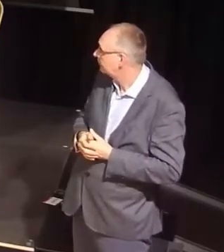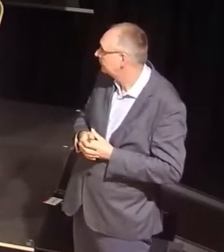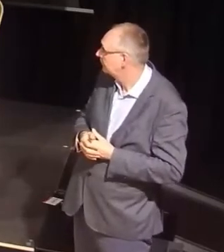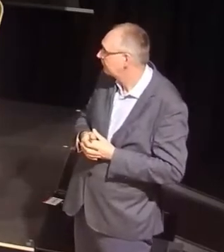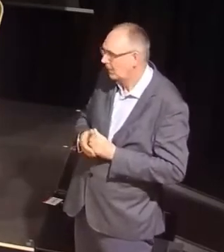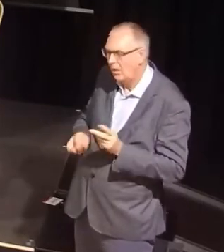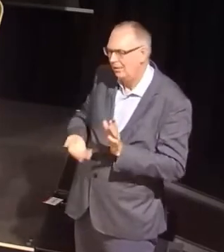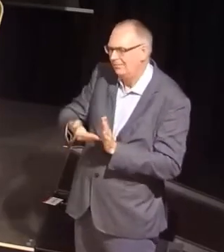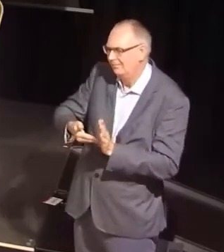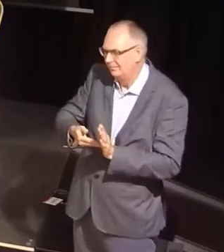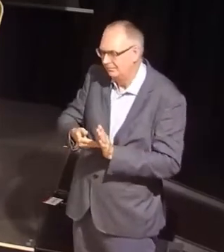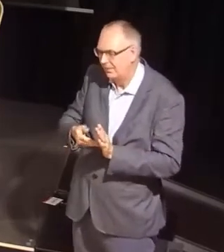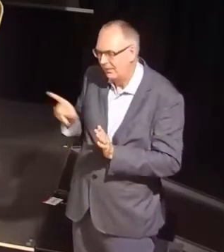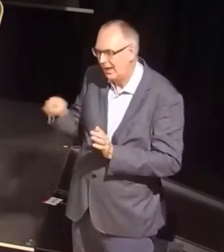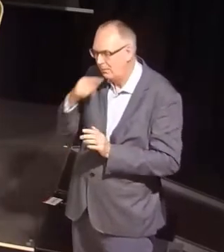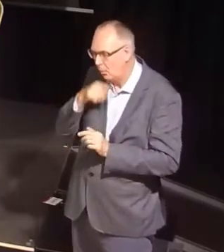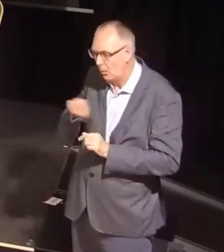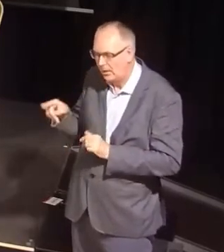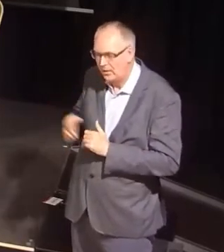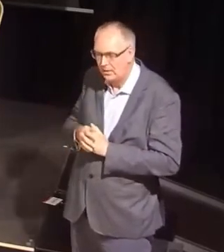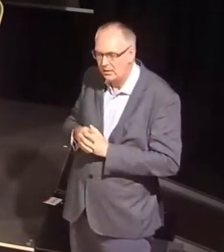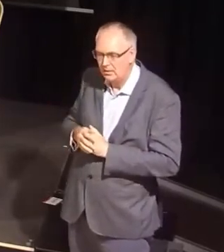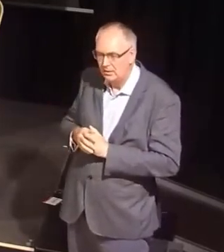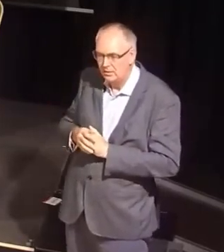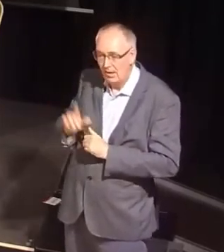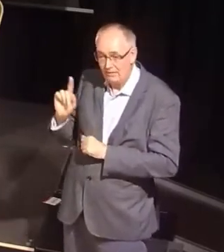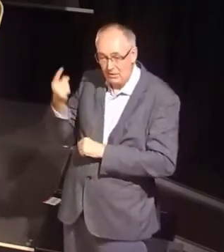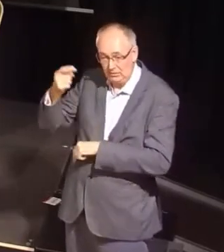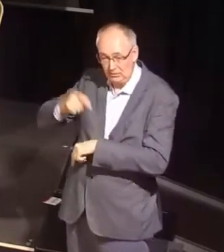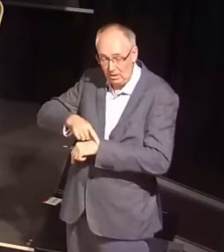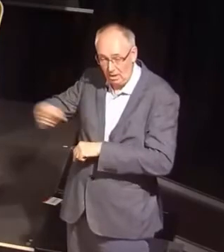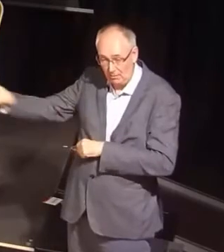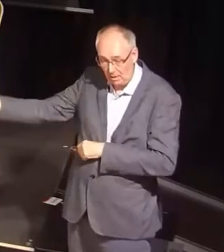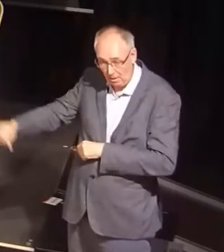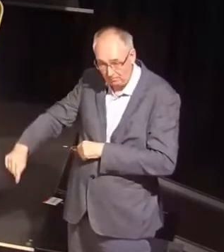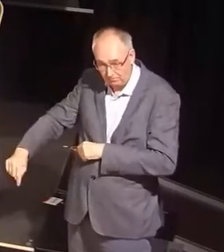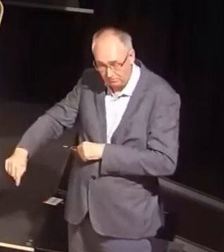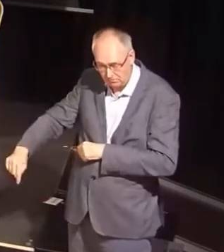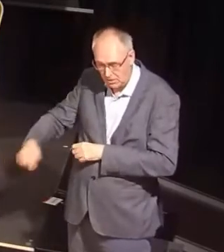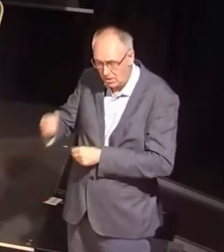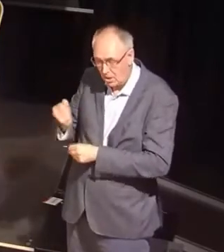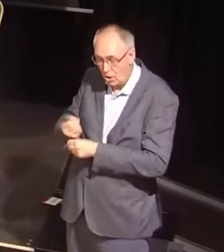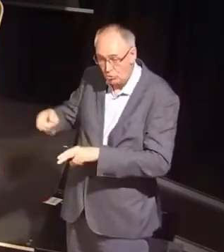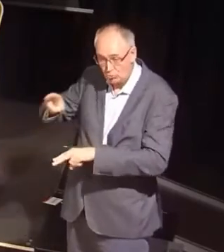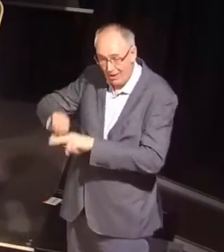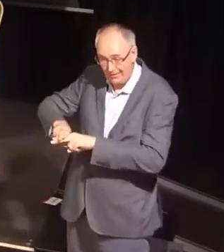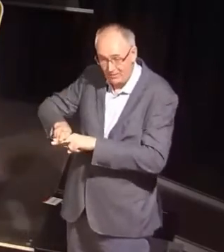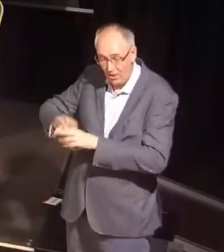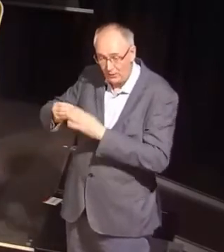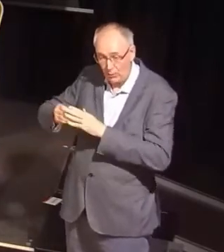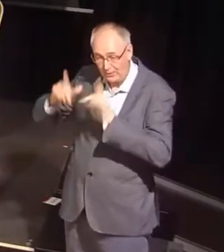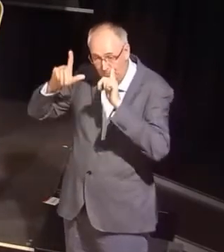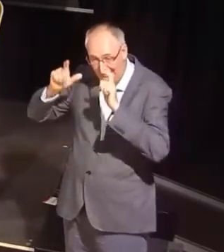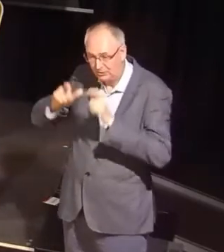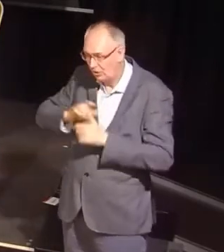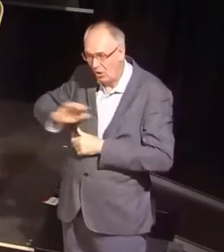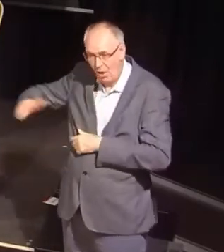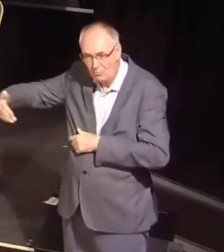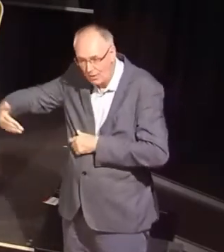that when he came in, the first time he came, his granddad sat in this picture, arm around his shoulder, helping him through the menus